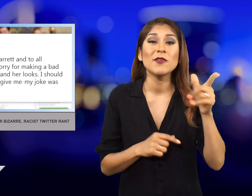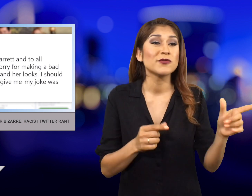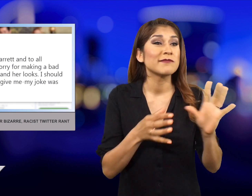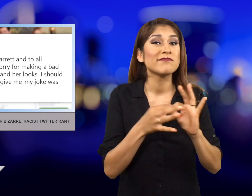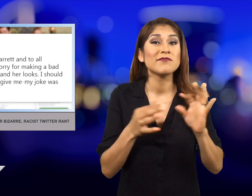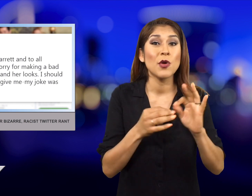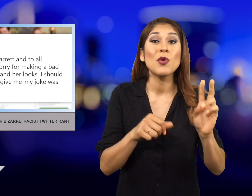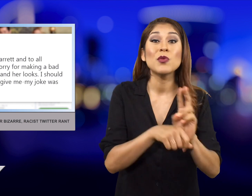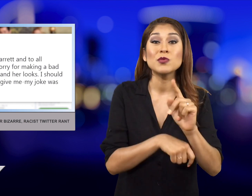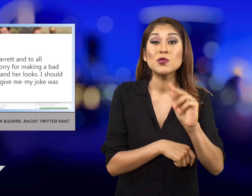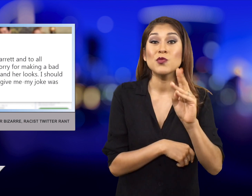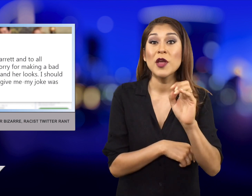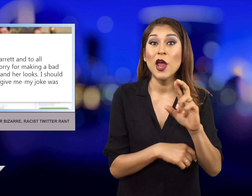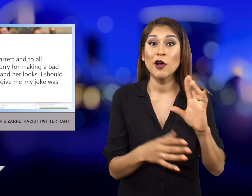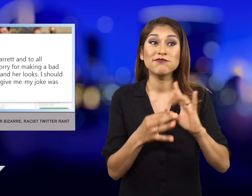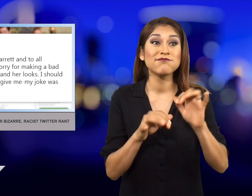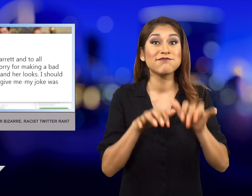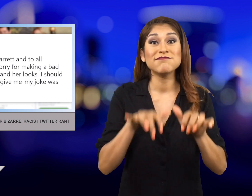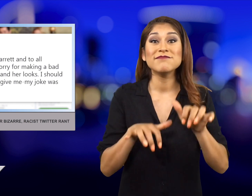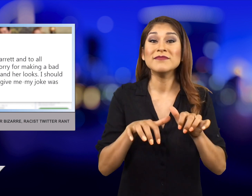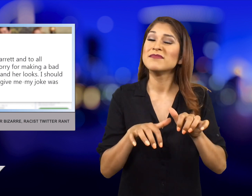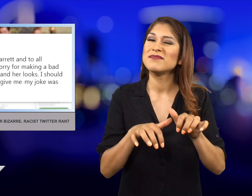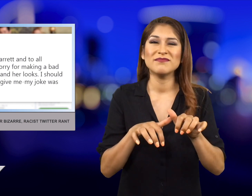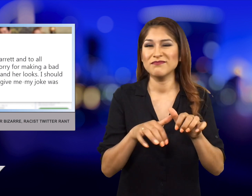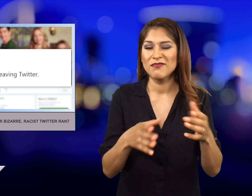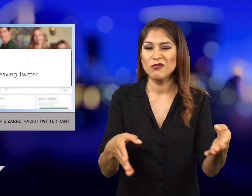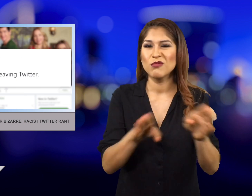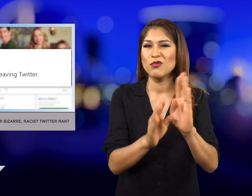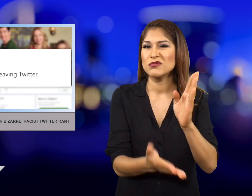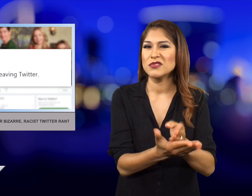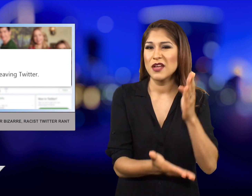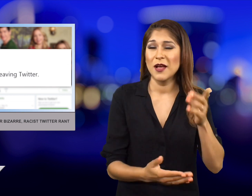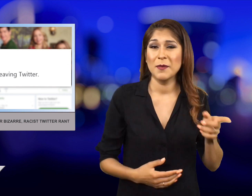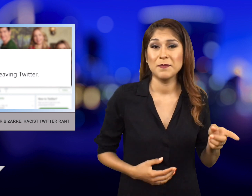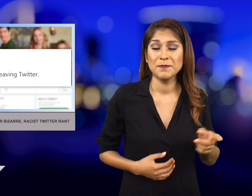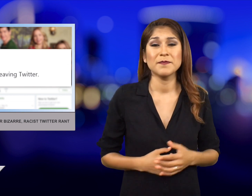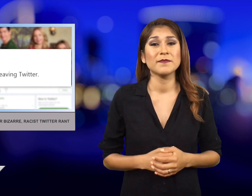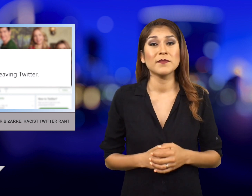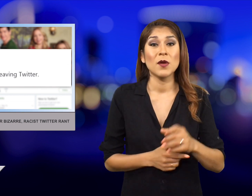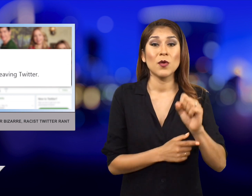Then she said: "I'm leaving Twitter."